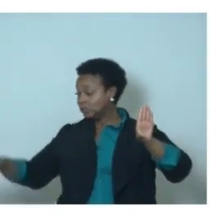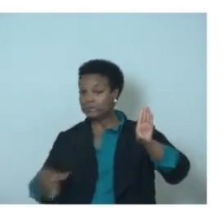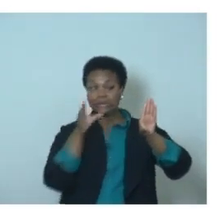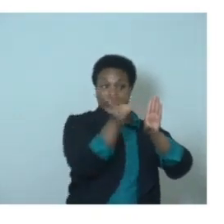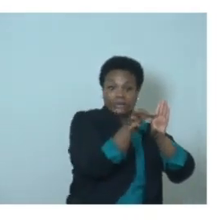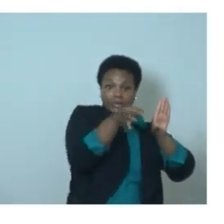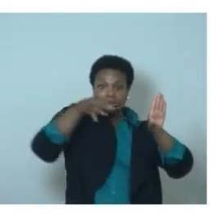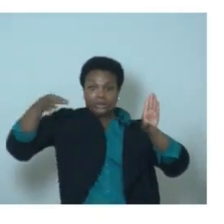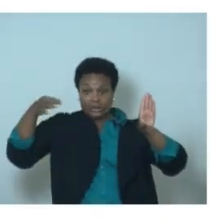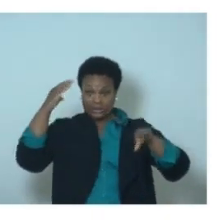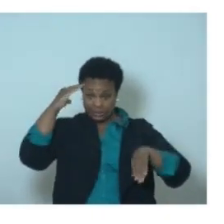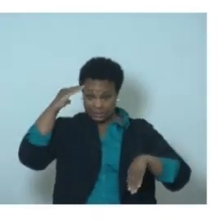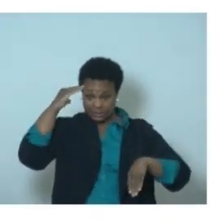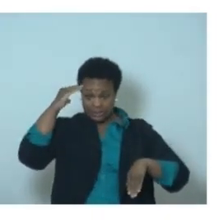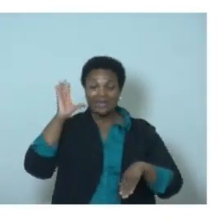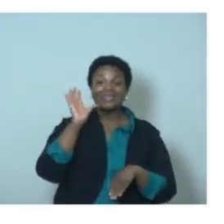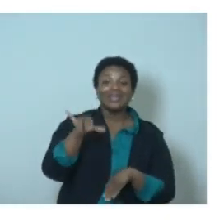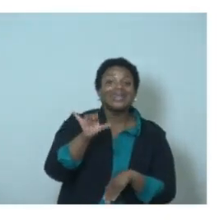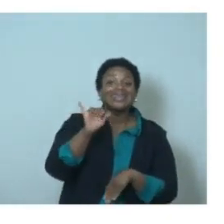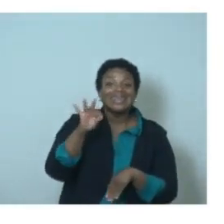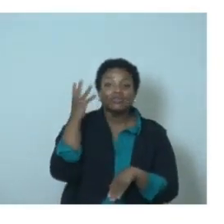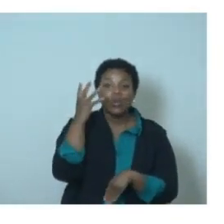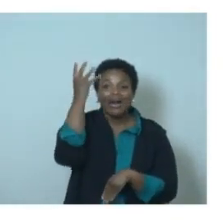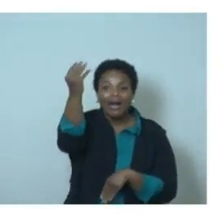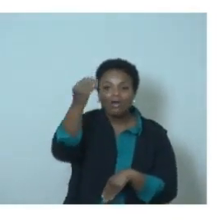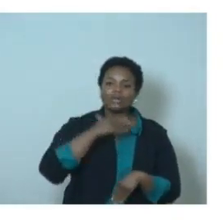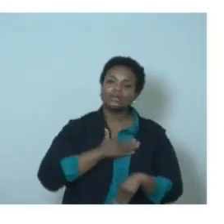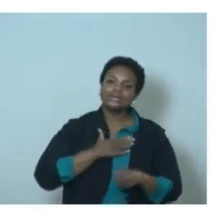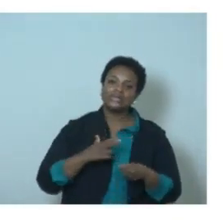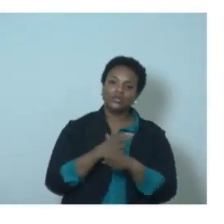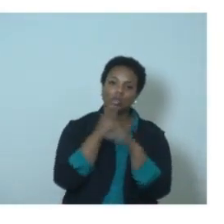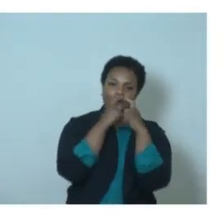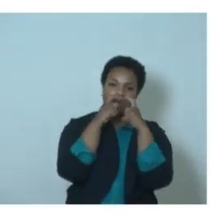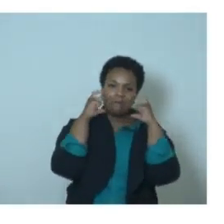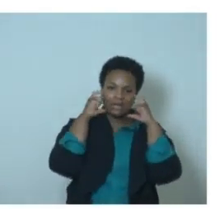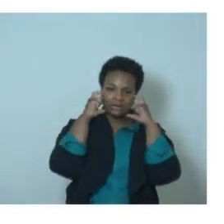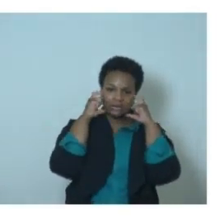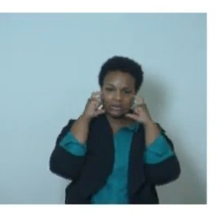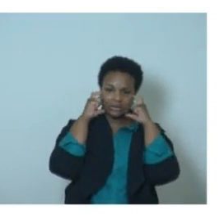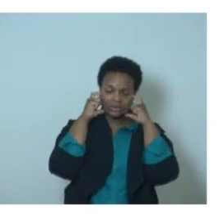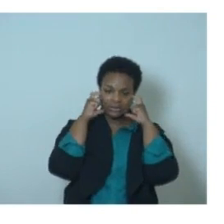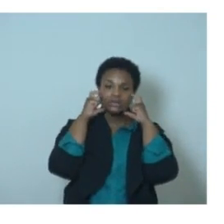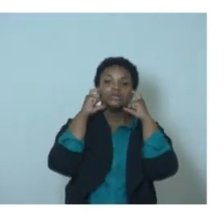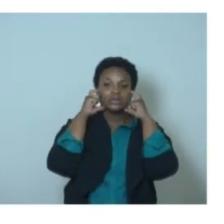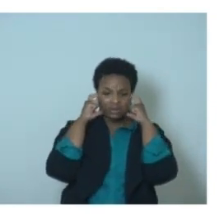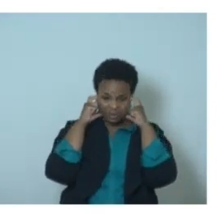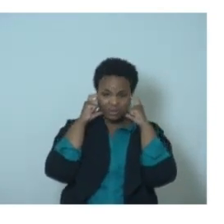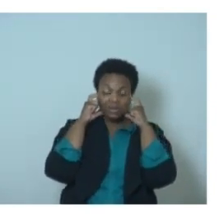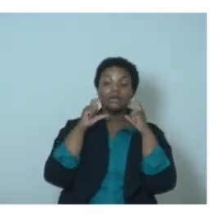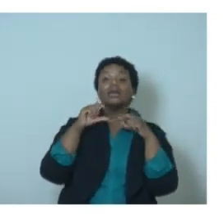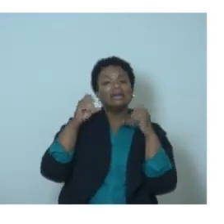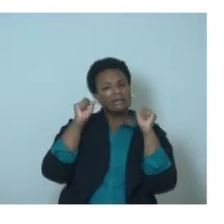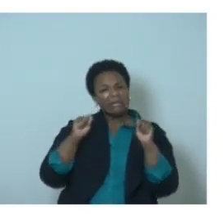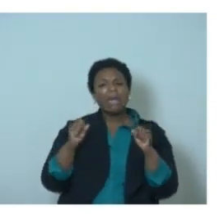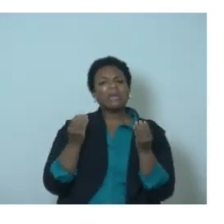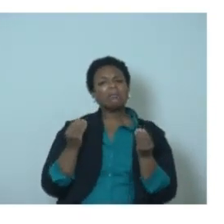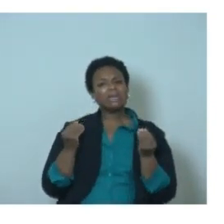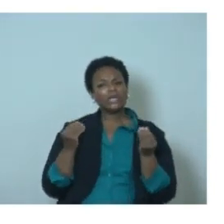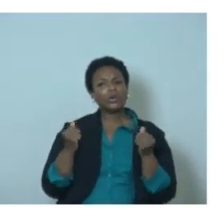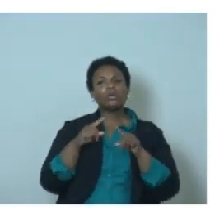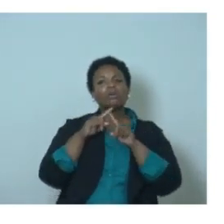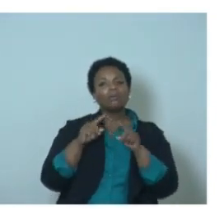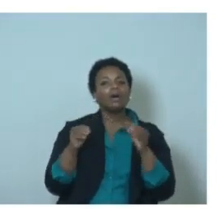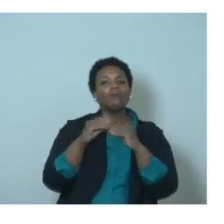SURFACES OFTEN DO TISSUE OR YOUR ELBOW, YOU KNOW THE DRILL THERE AND THEN IF YOU ARE GOING TO GO OUT IN PUBLIC, PLEASE WEAR A MASK.